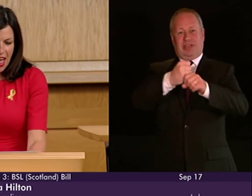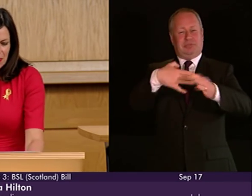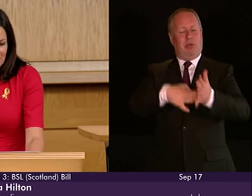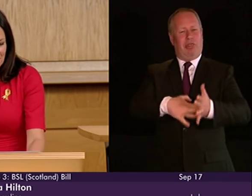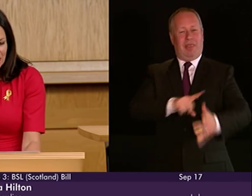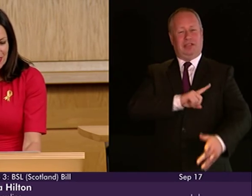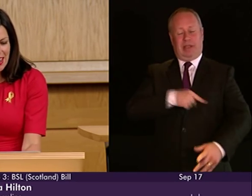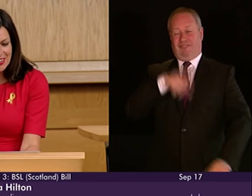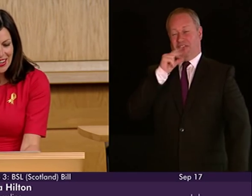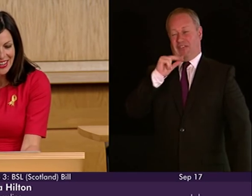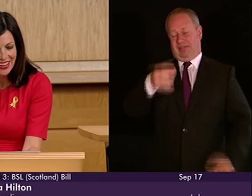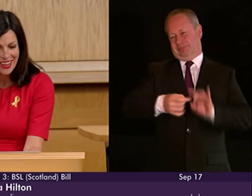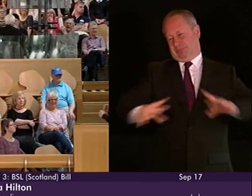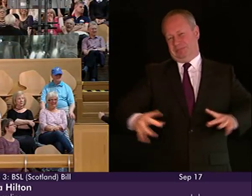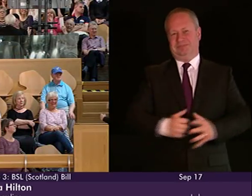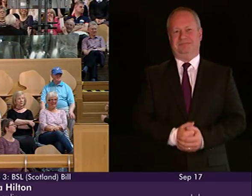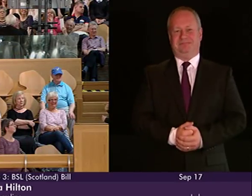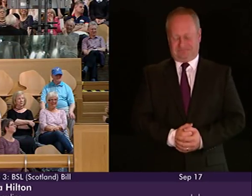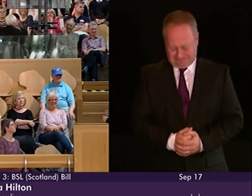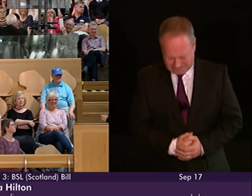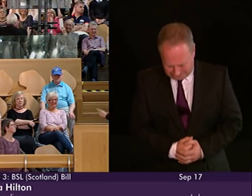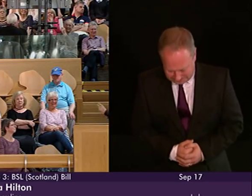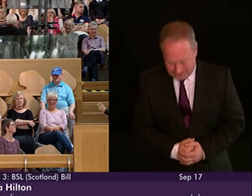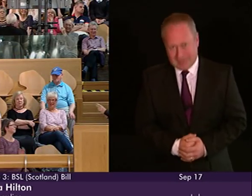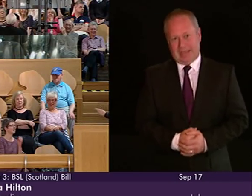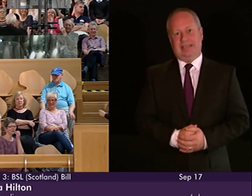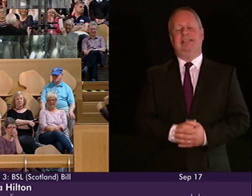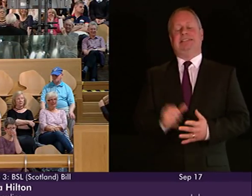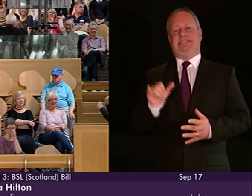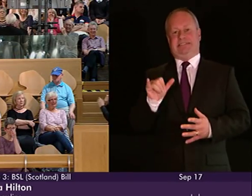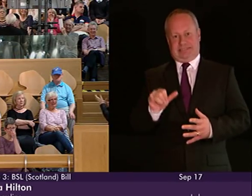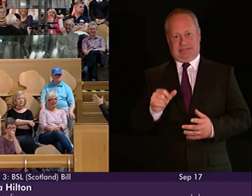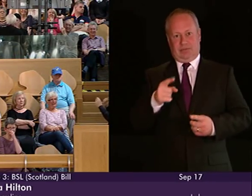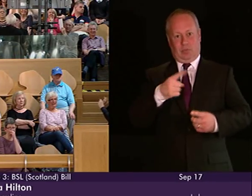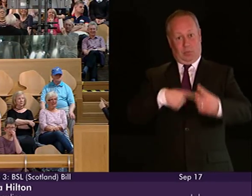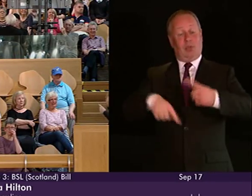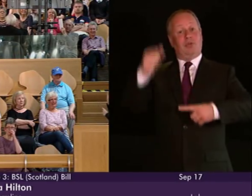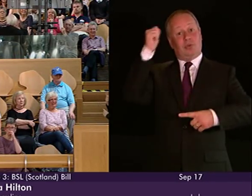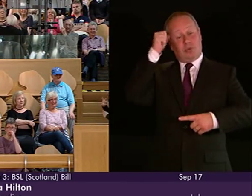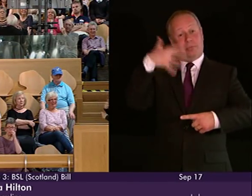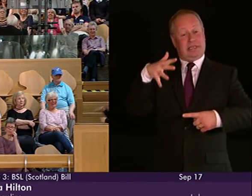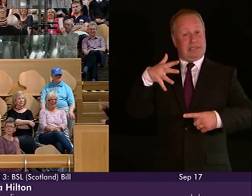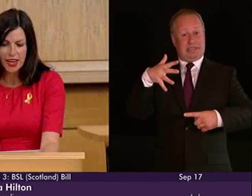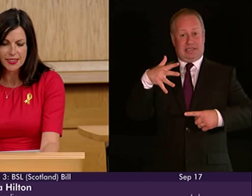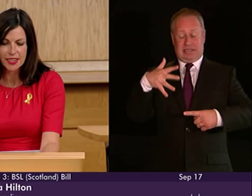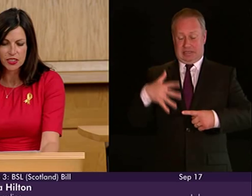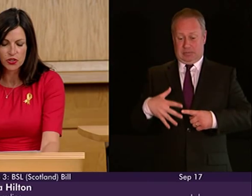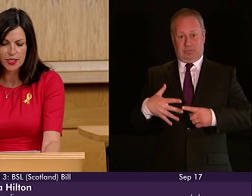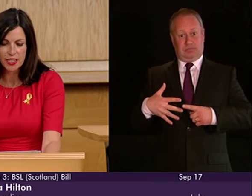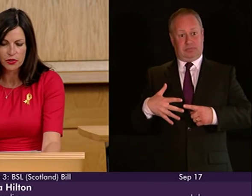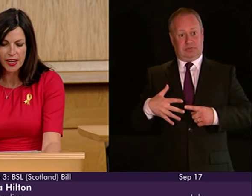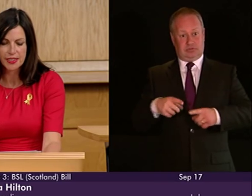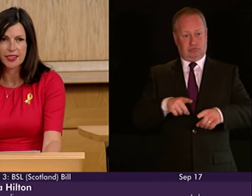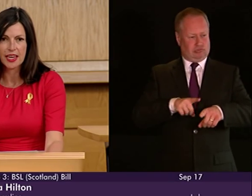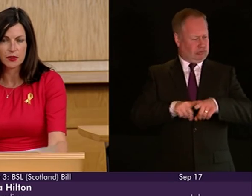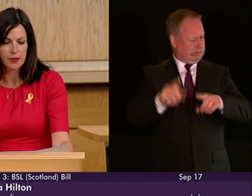As we are all too aware, there has been very limited progress in securing equal rights,